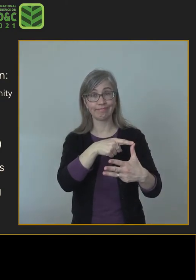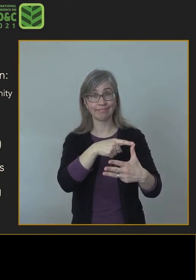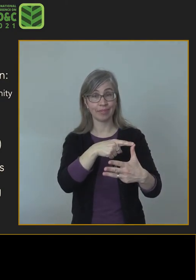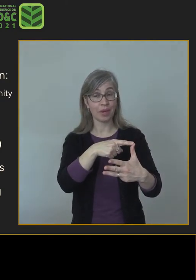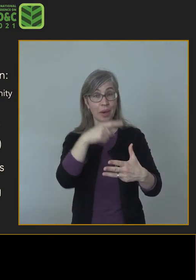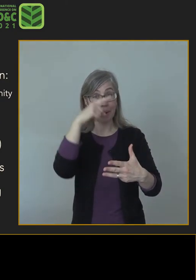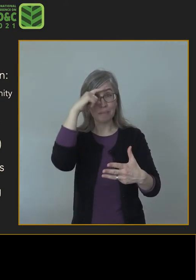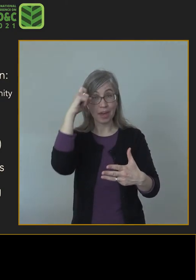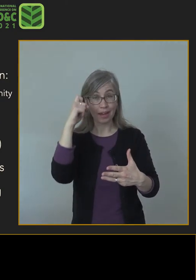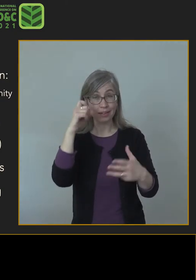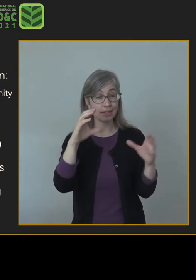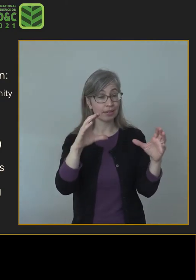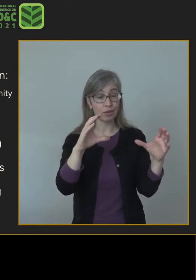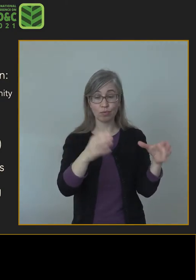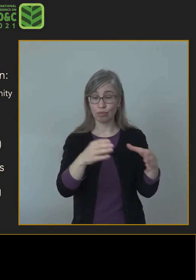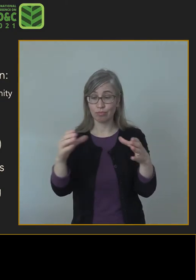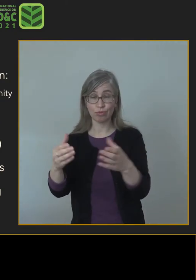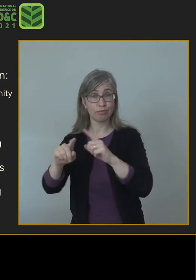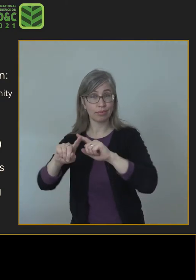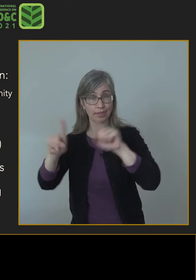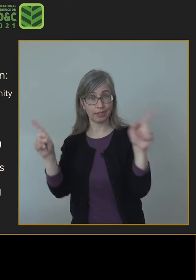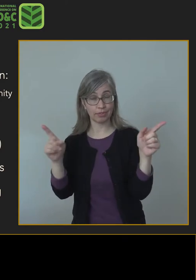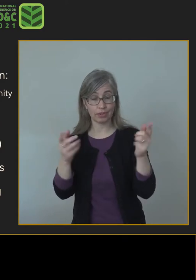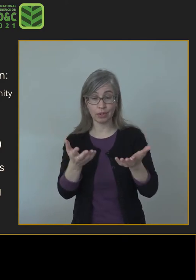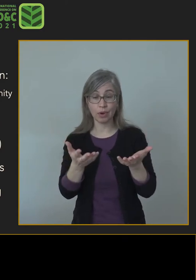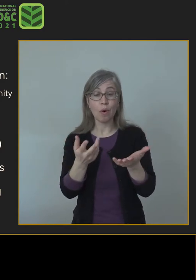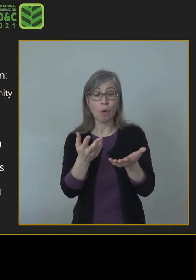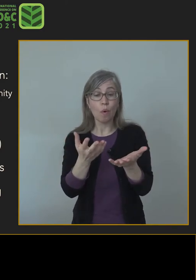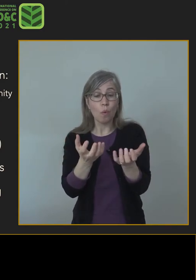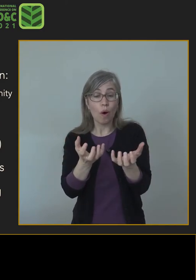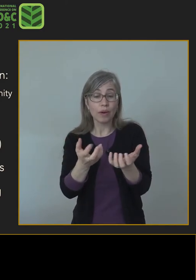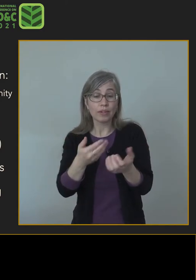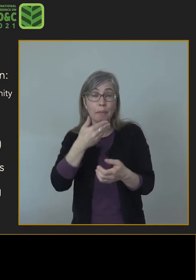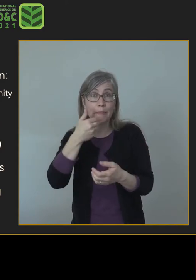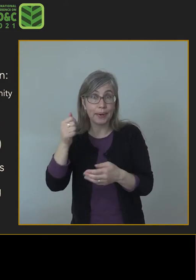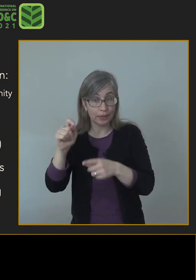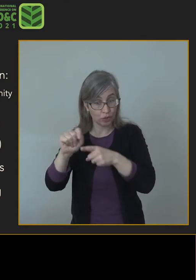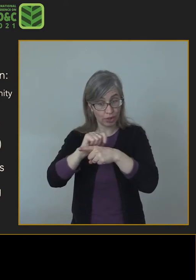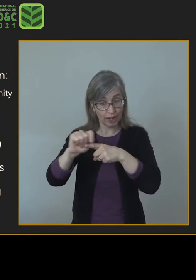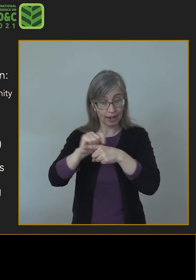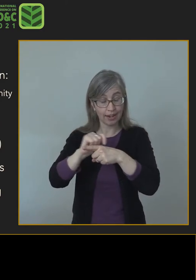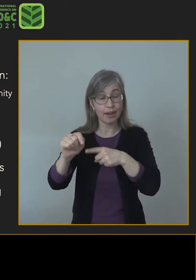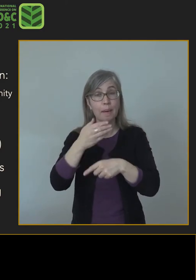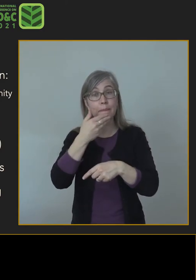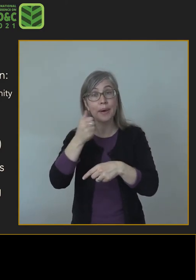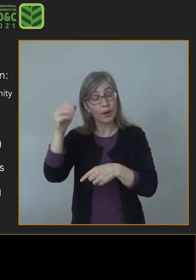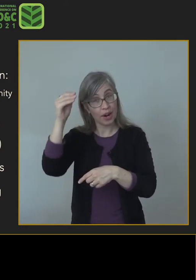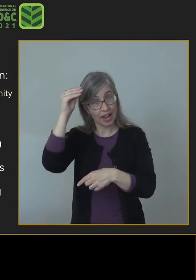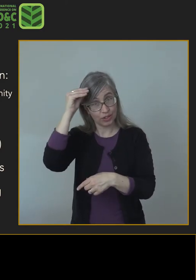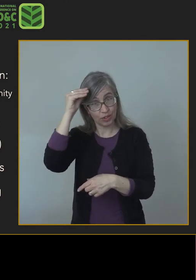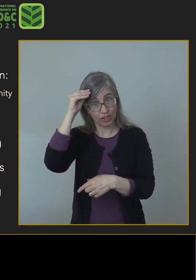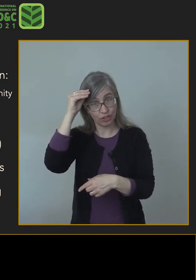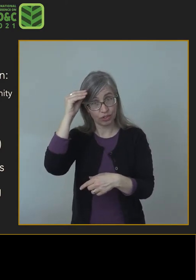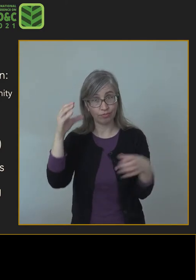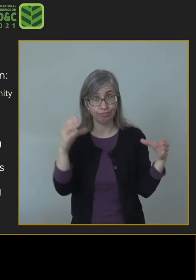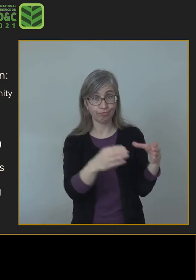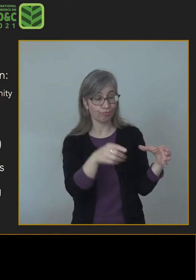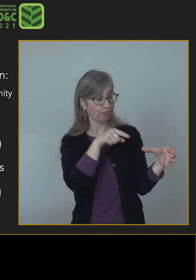First, there are current demands from multiple groups for better training and education